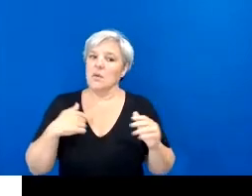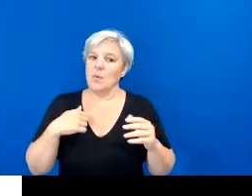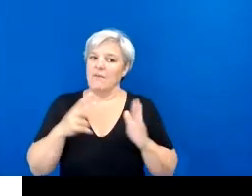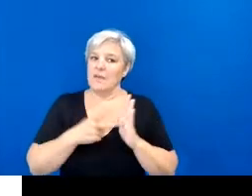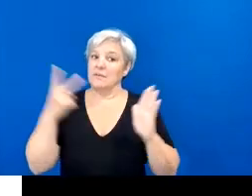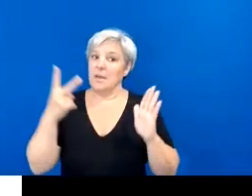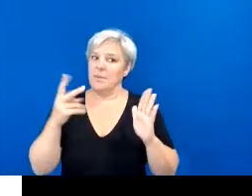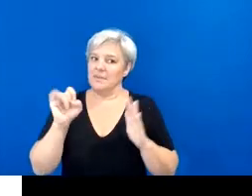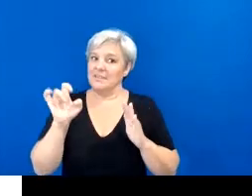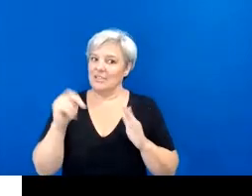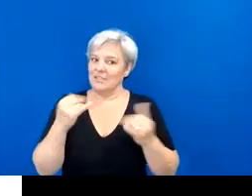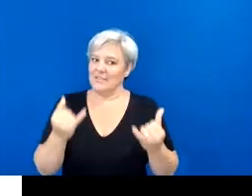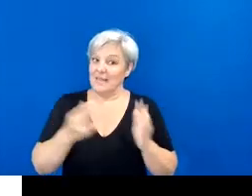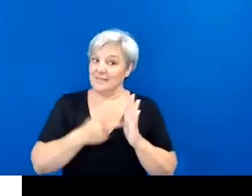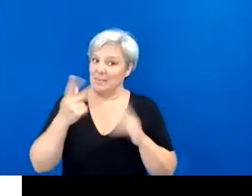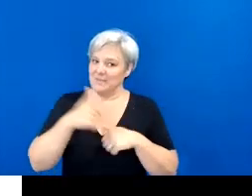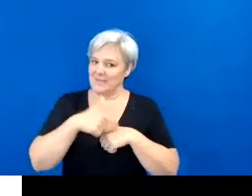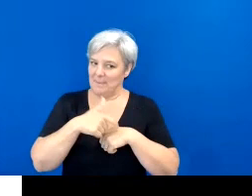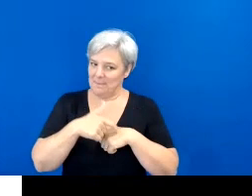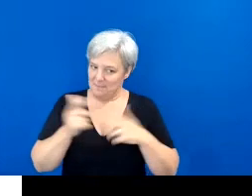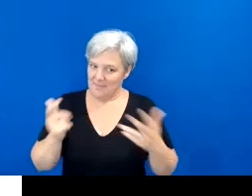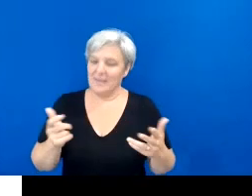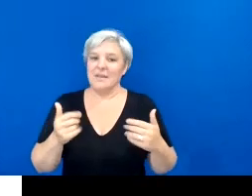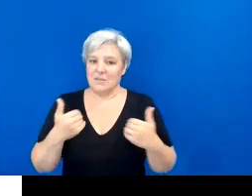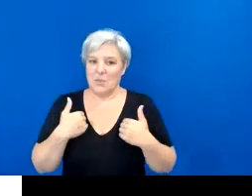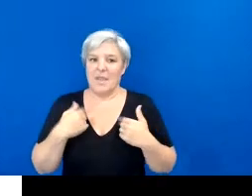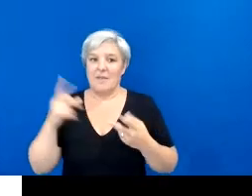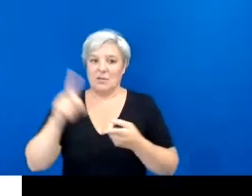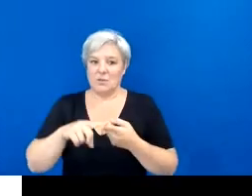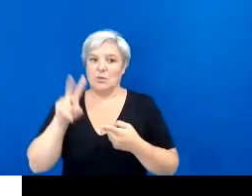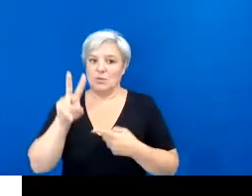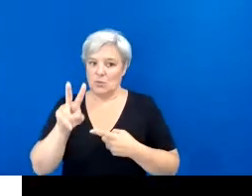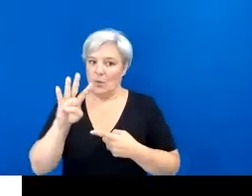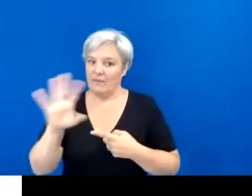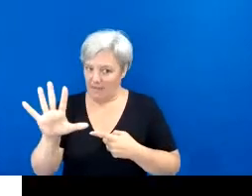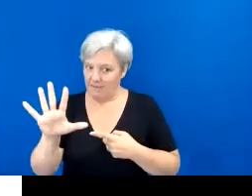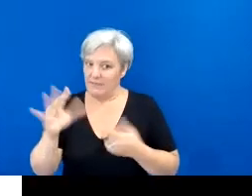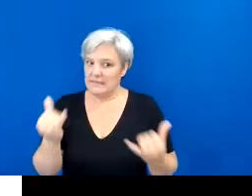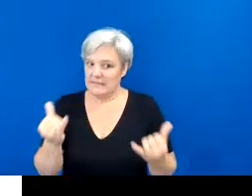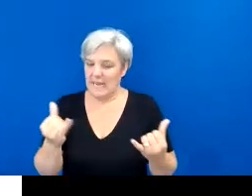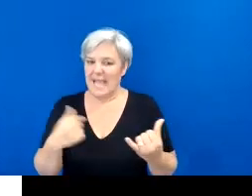So we are we have the session until 2:45. And I believe that